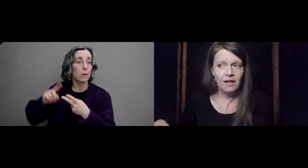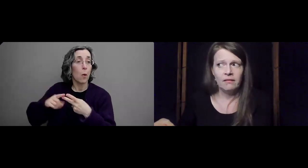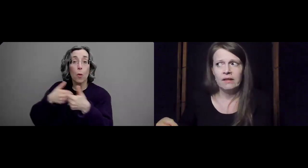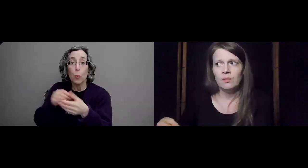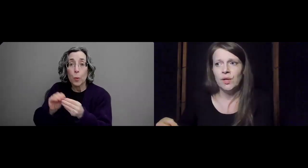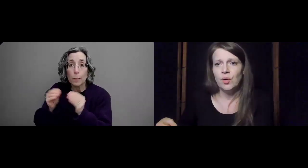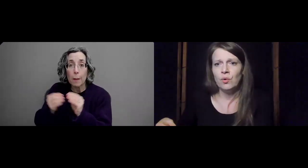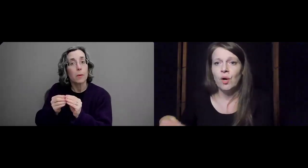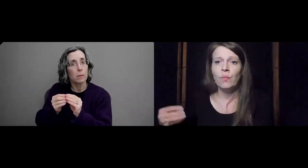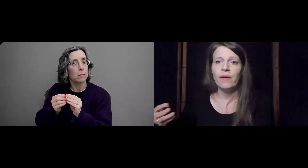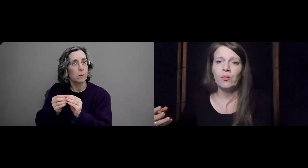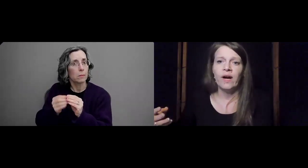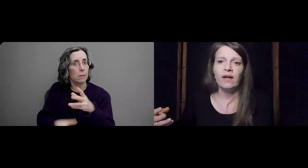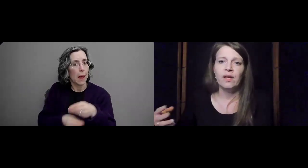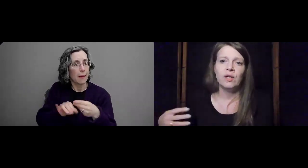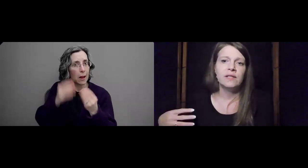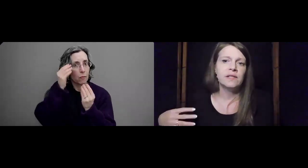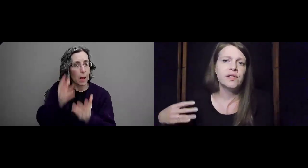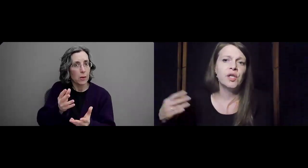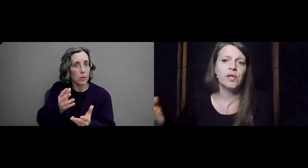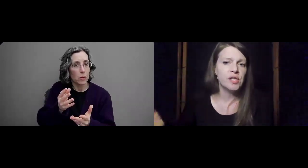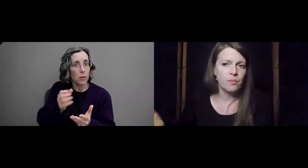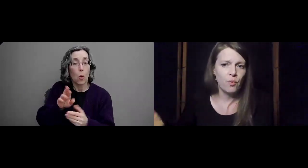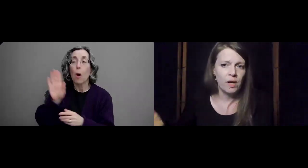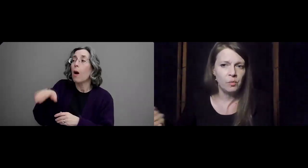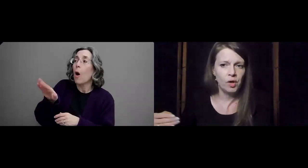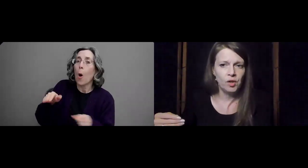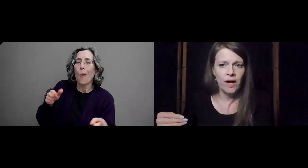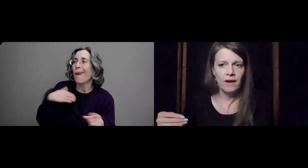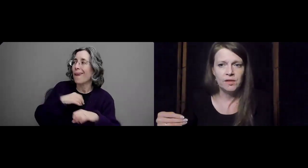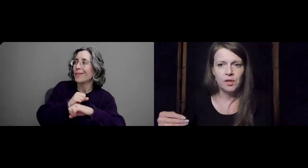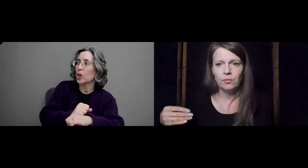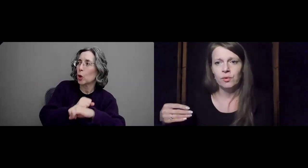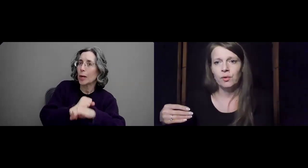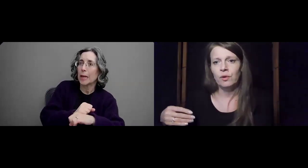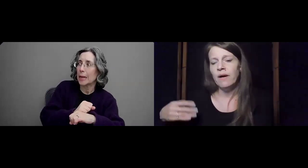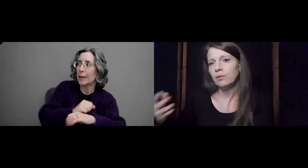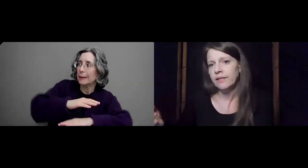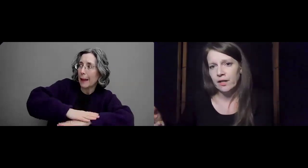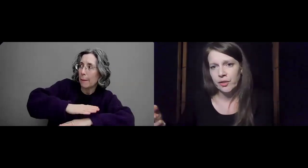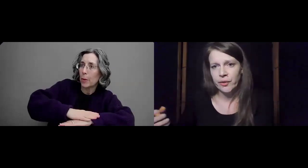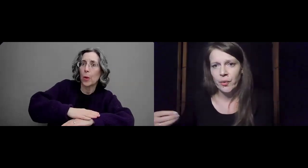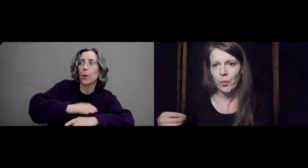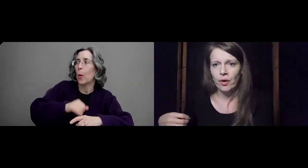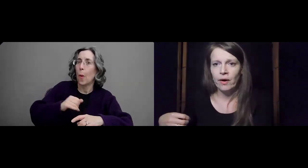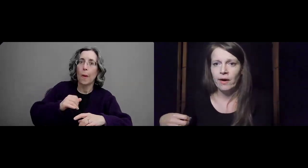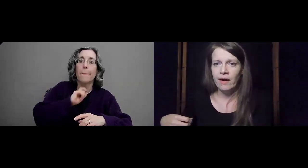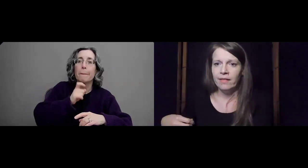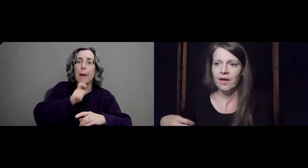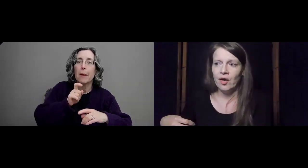building number, and make sure to give the room number, and let them know, oh, by the way, there is a security checkpoint where